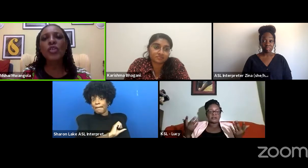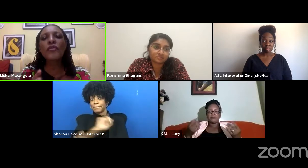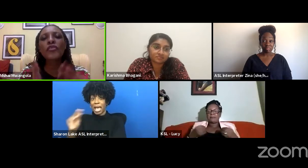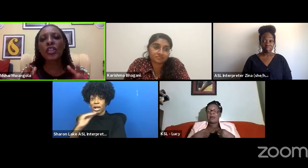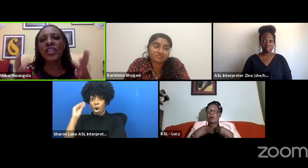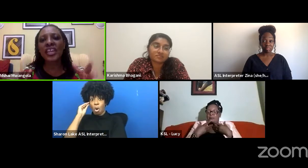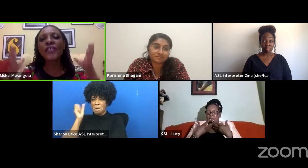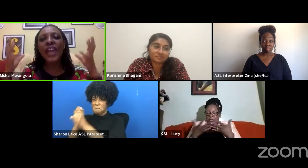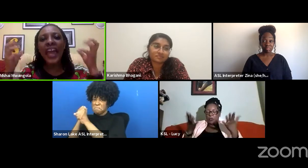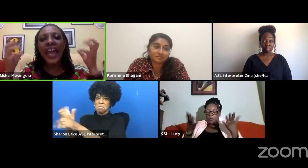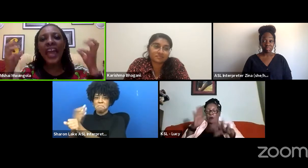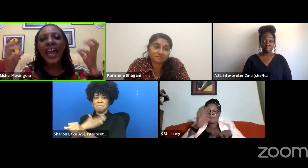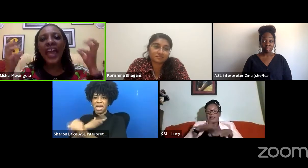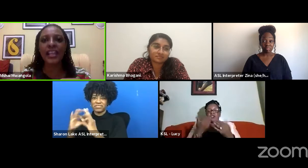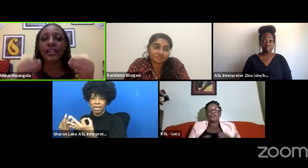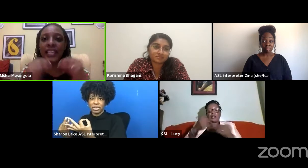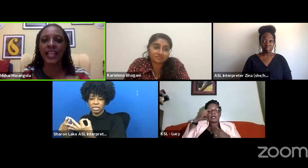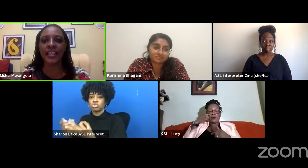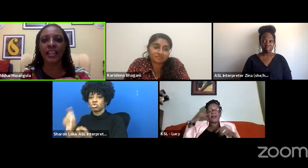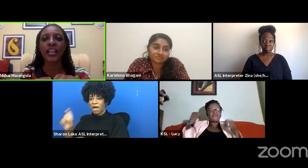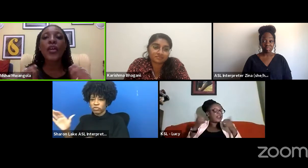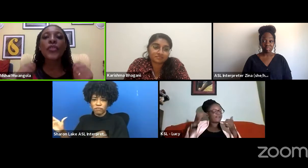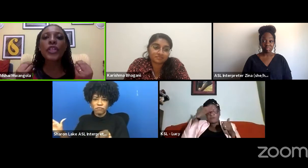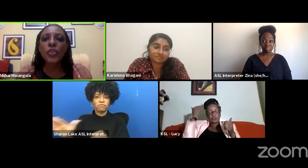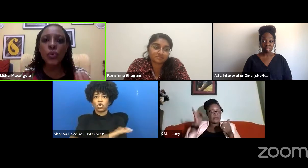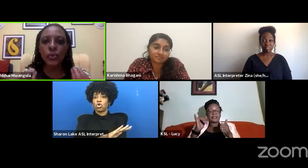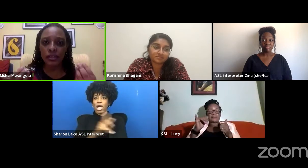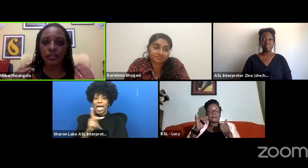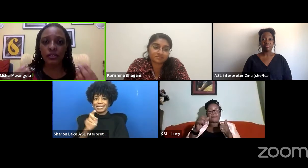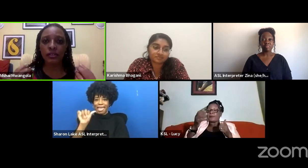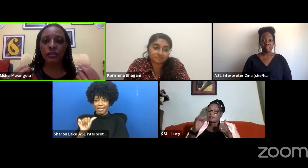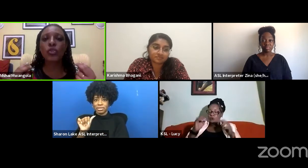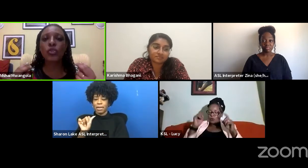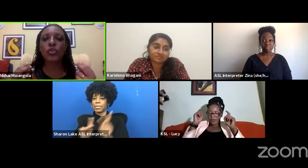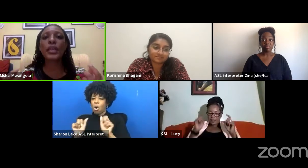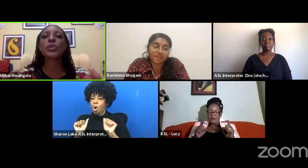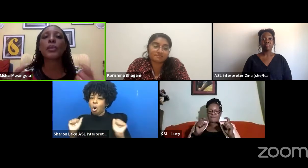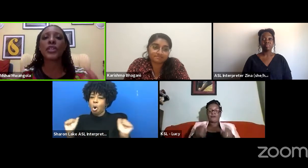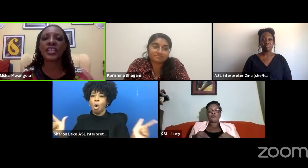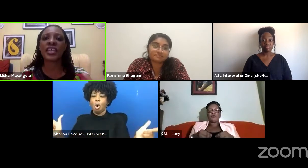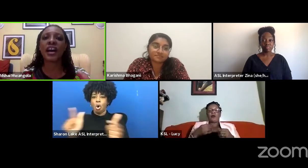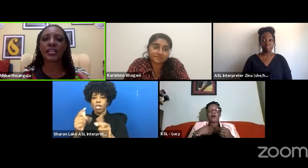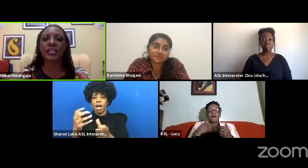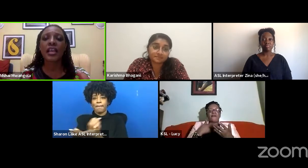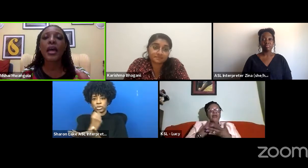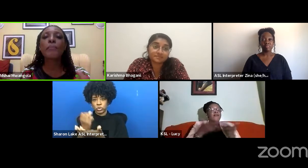So we've got to give every single Kenyan the tools to be able to appreciate the arts,